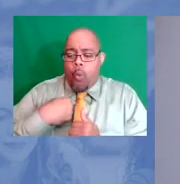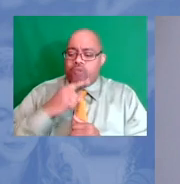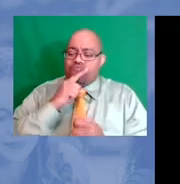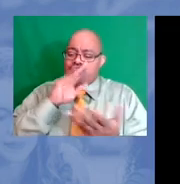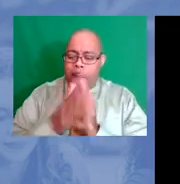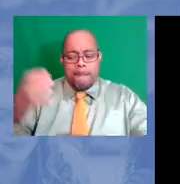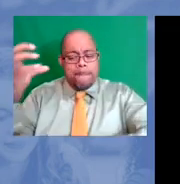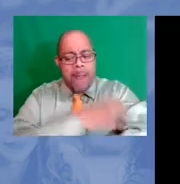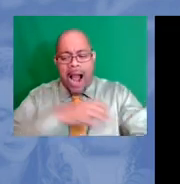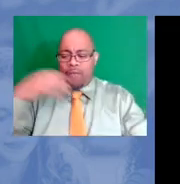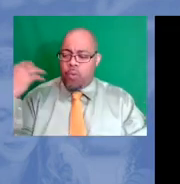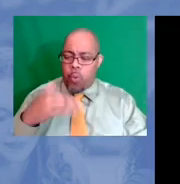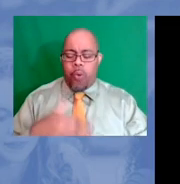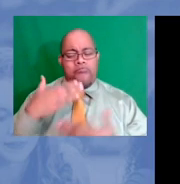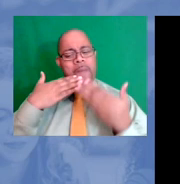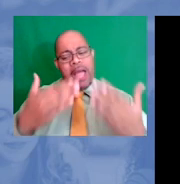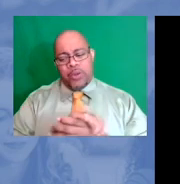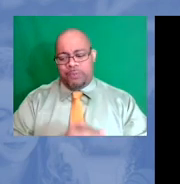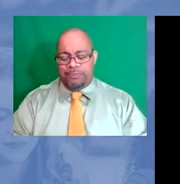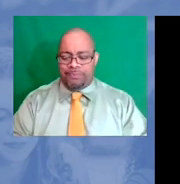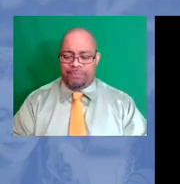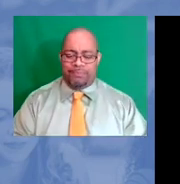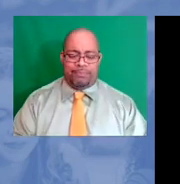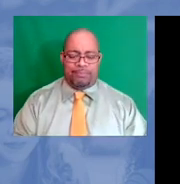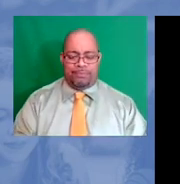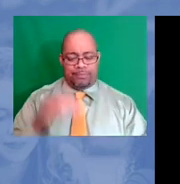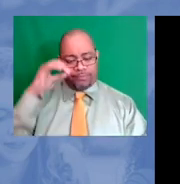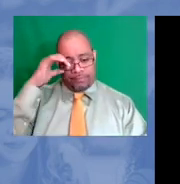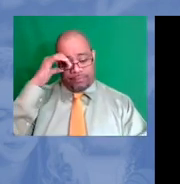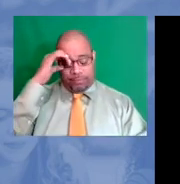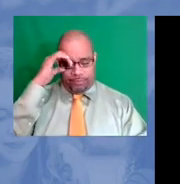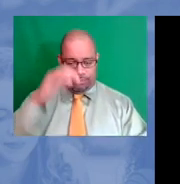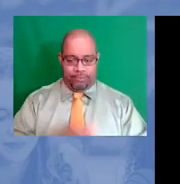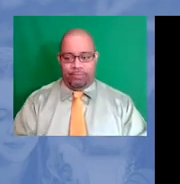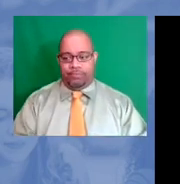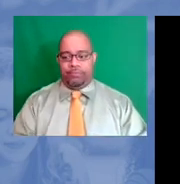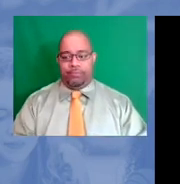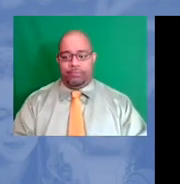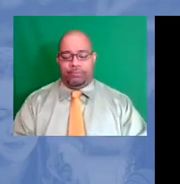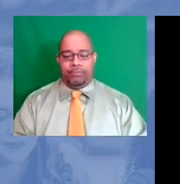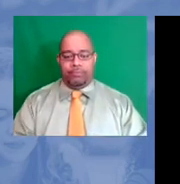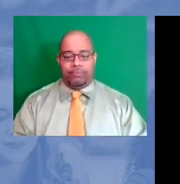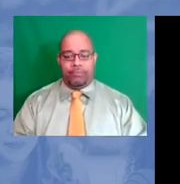THANK YOU.